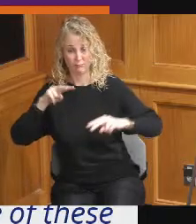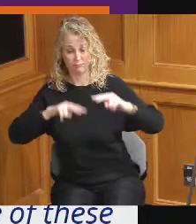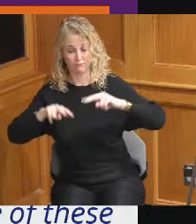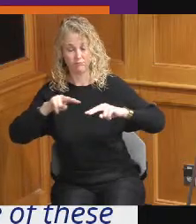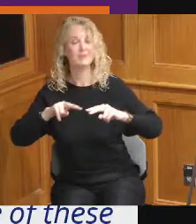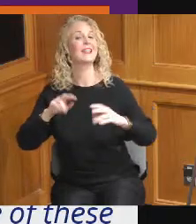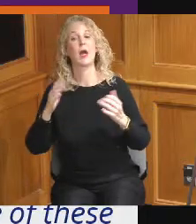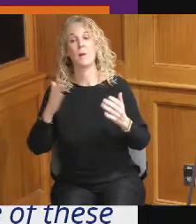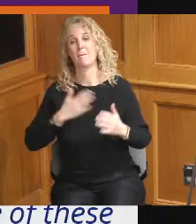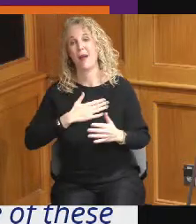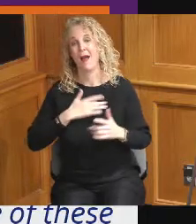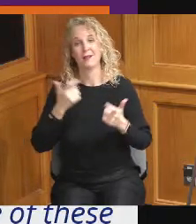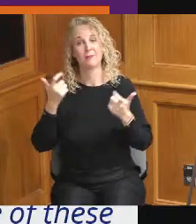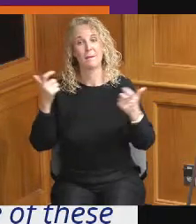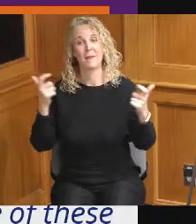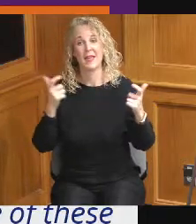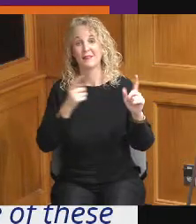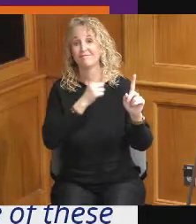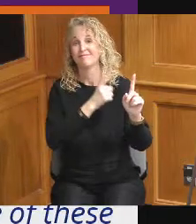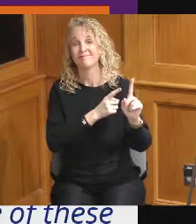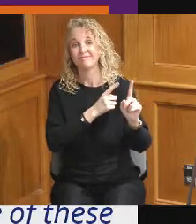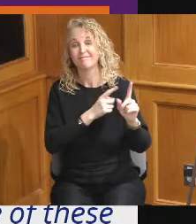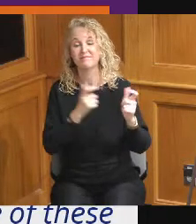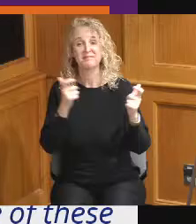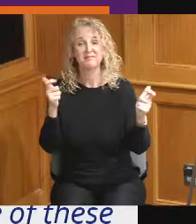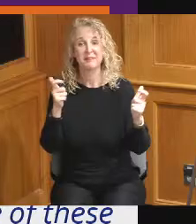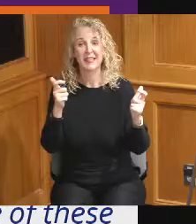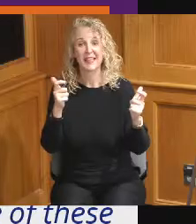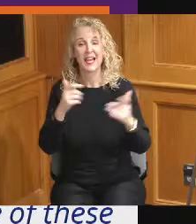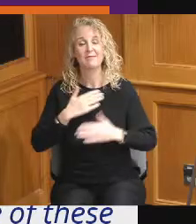takeaway and I couldn't not say this here but I appreciate Commissioner Driehaus your statements